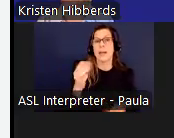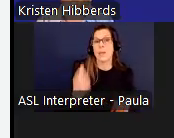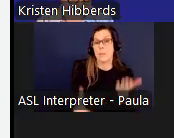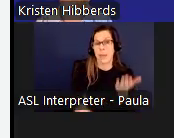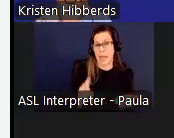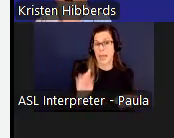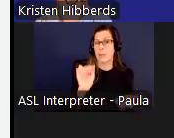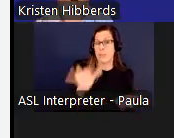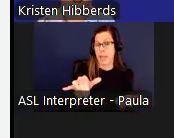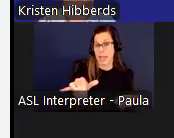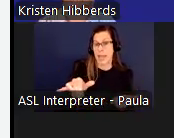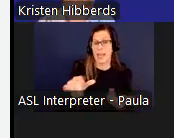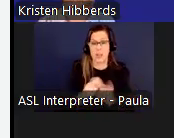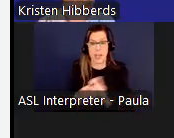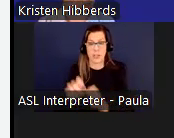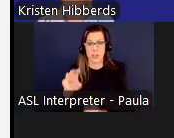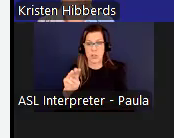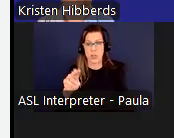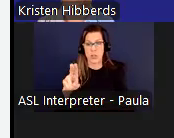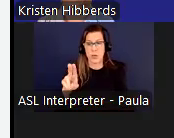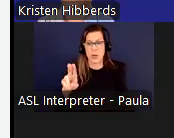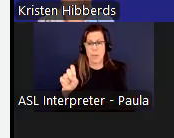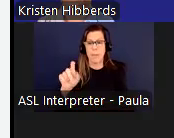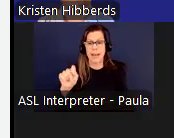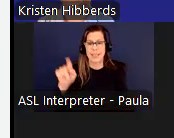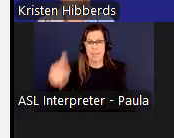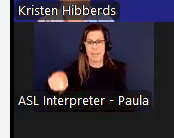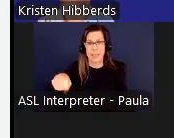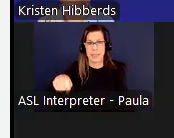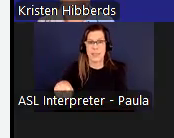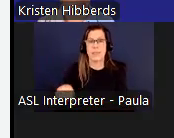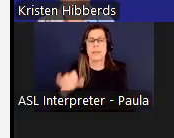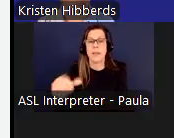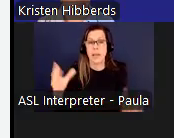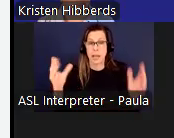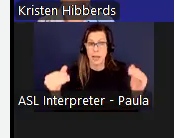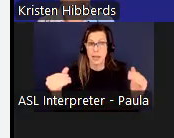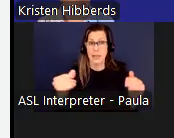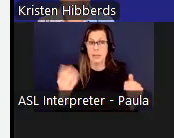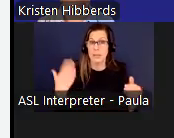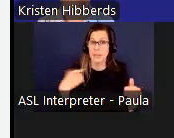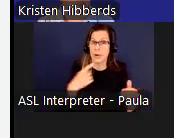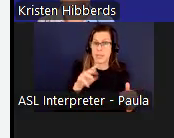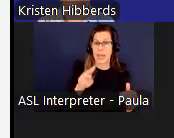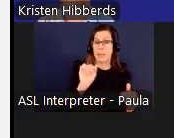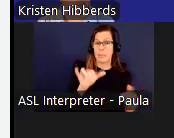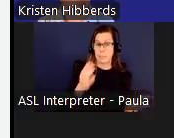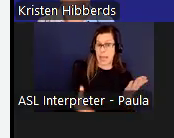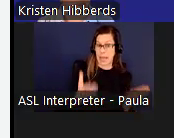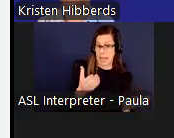So, yeah, right there on B that expectation for care May, it used to say May and now it's been changed to must.